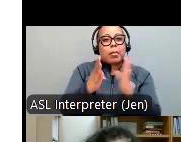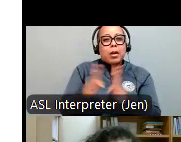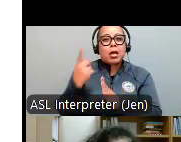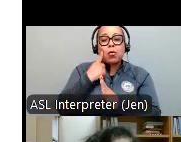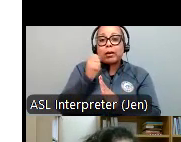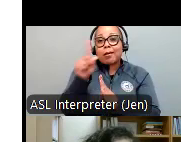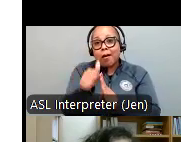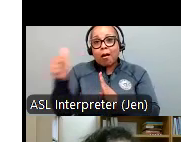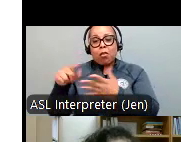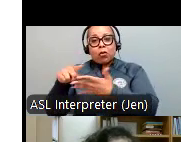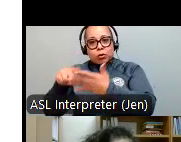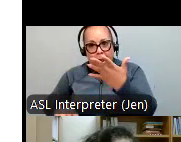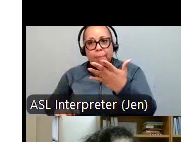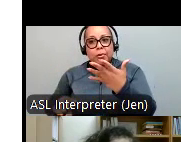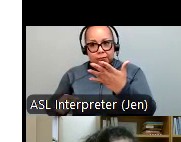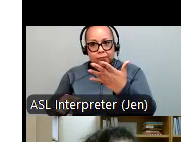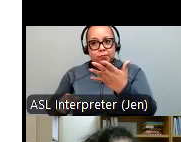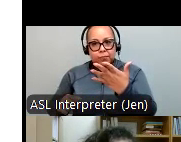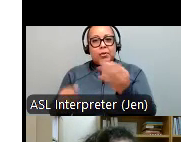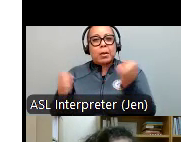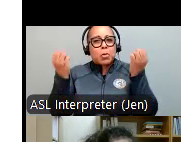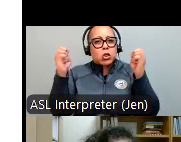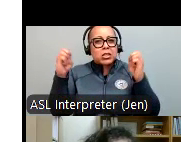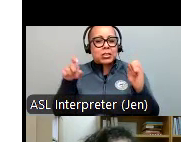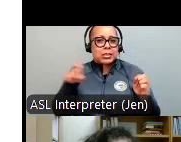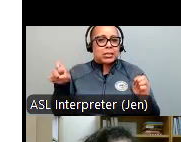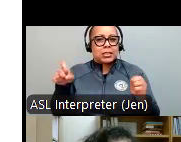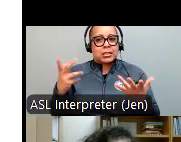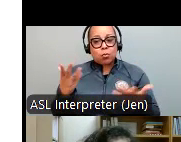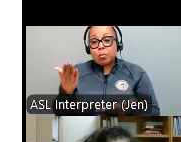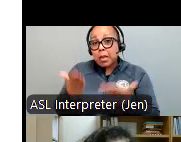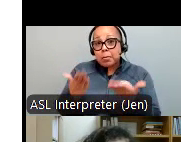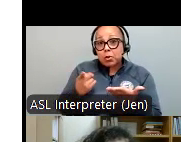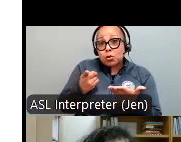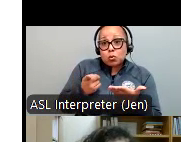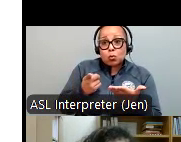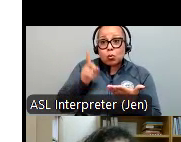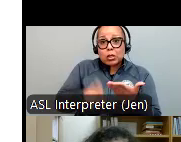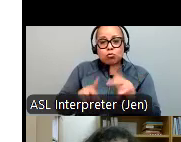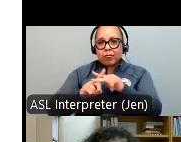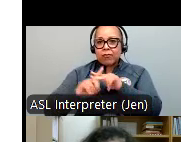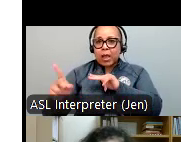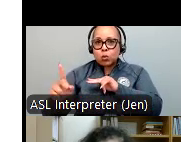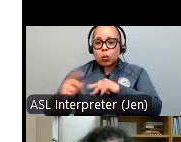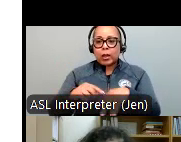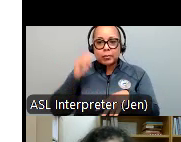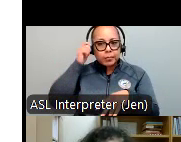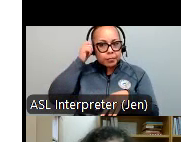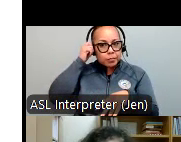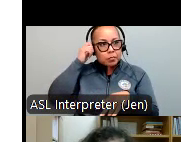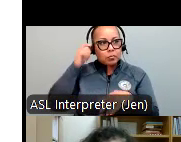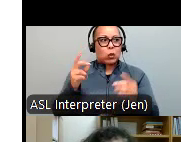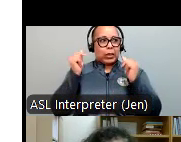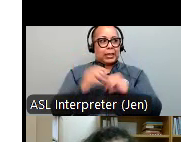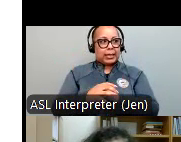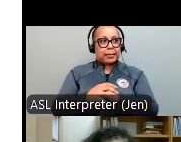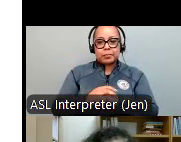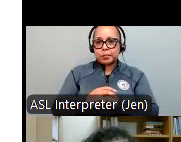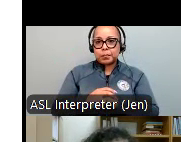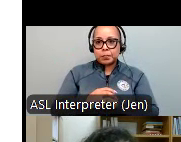other type of emergency needs where maybe you need to evacuate quickly.